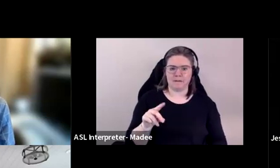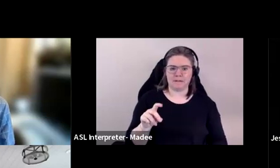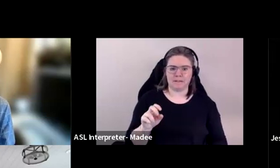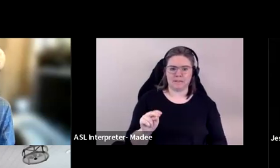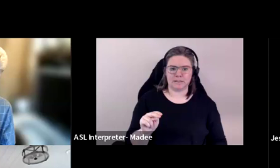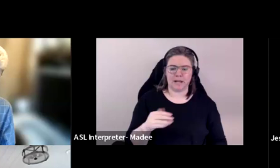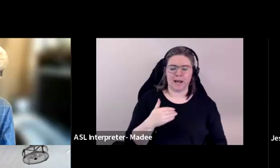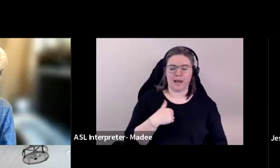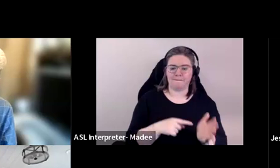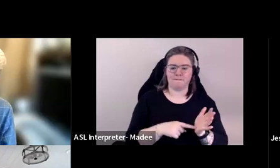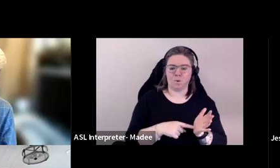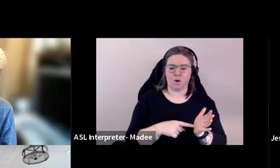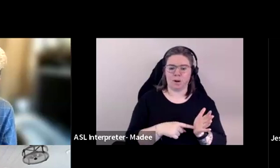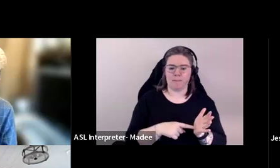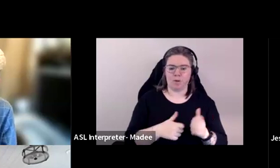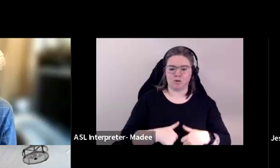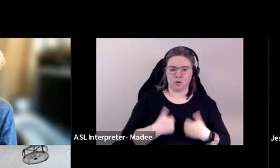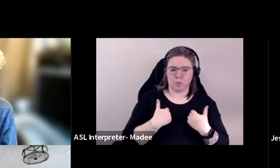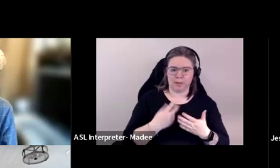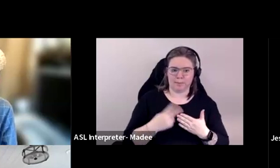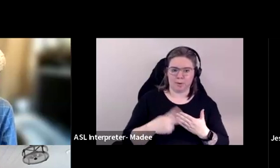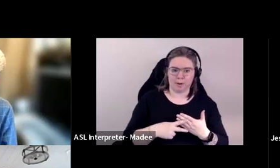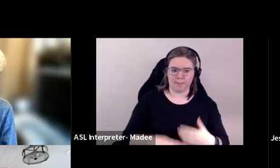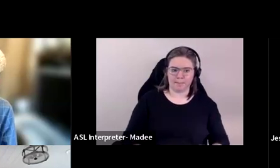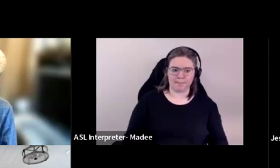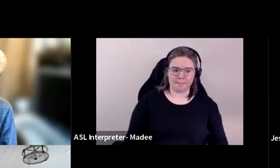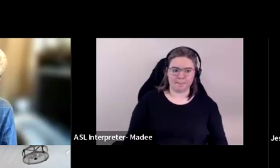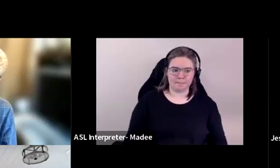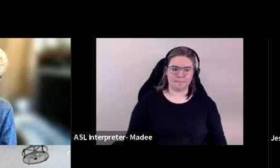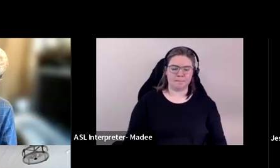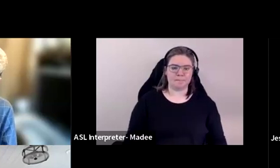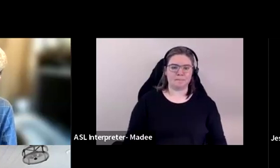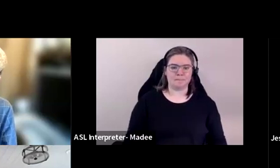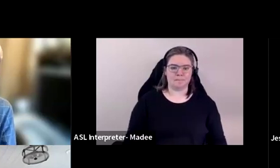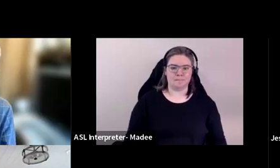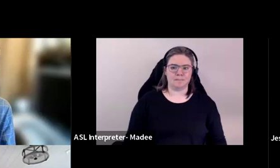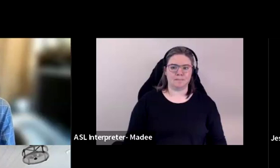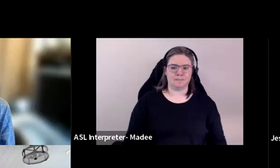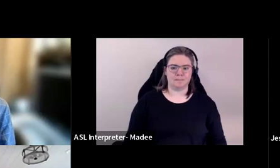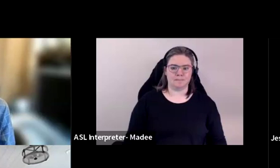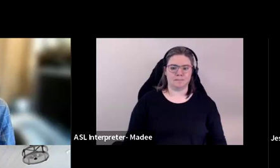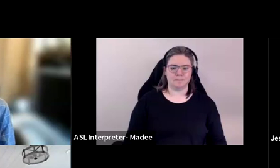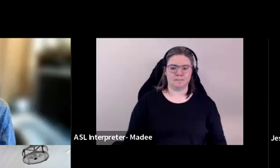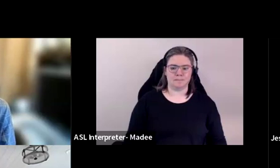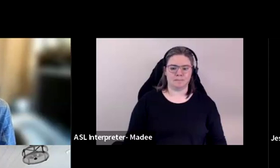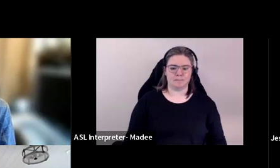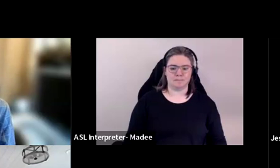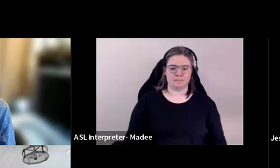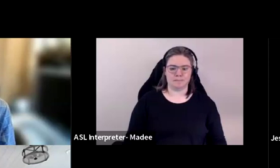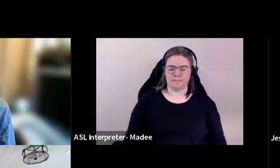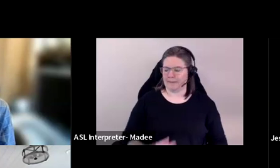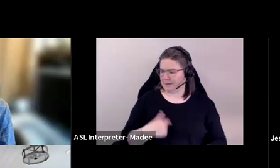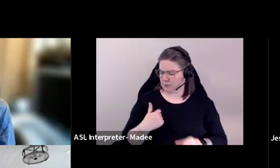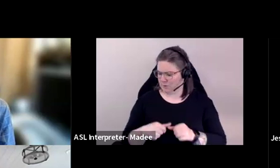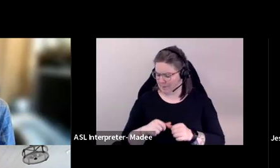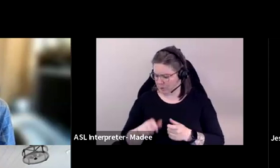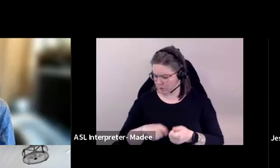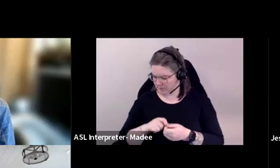and using some percentage that I'm not sure that that even though I've been briefed, I'm not sure I understand it.